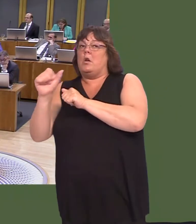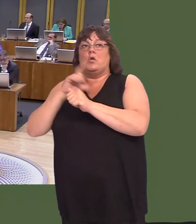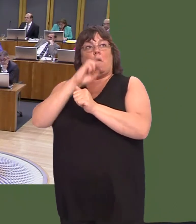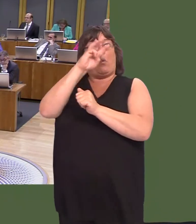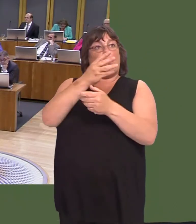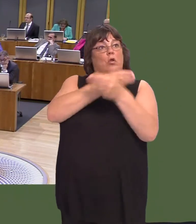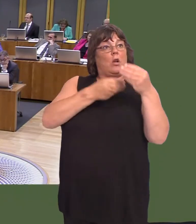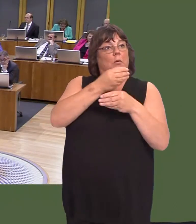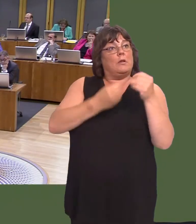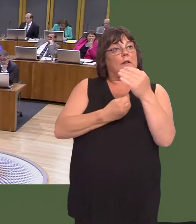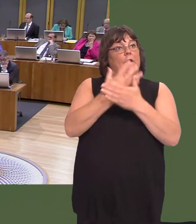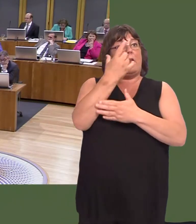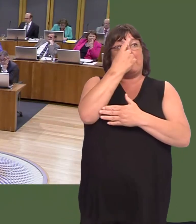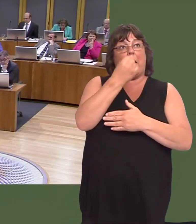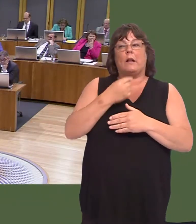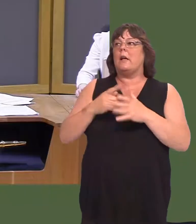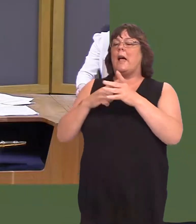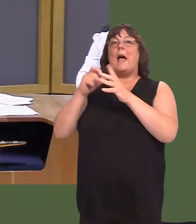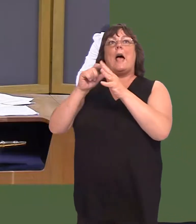the Welsh economy.